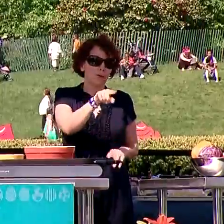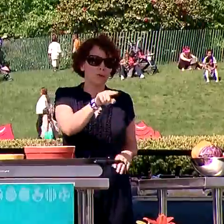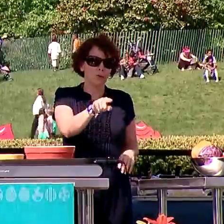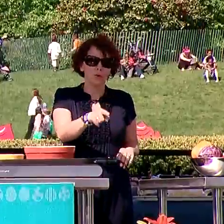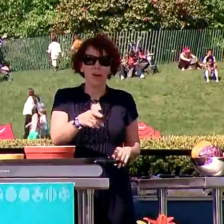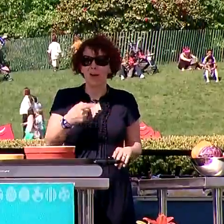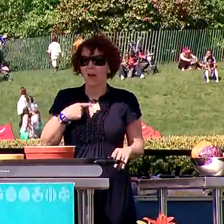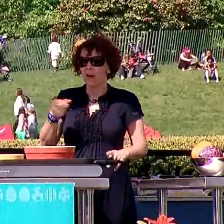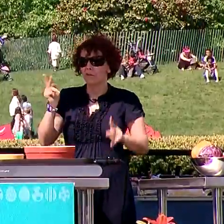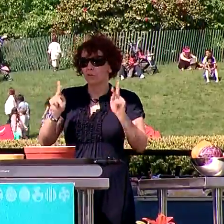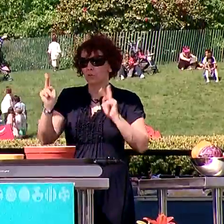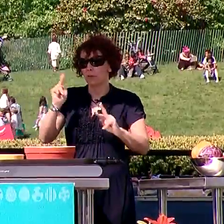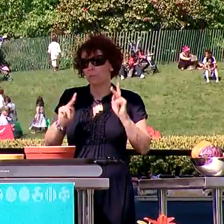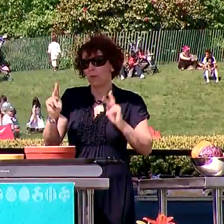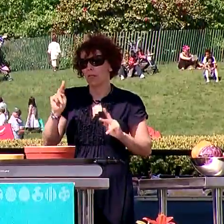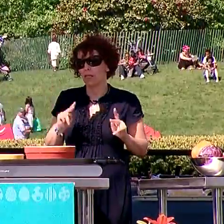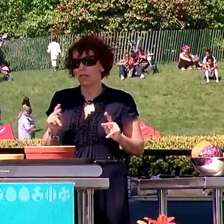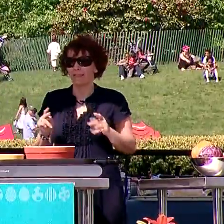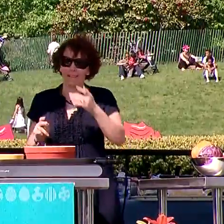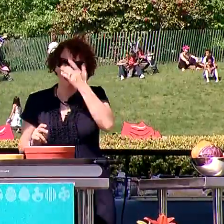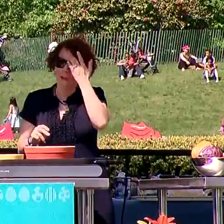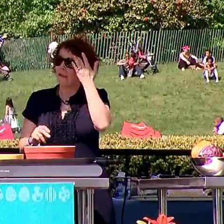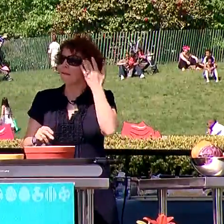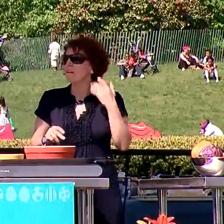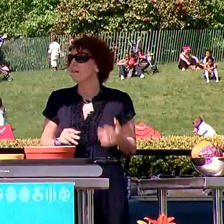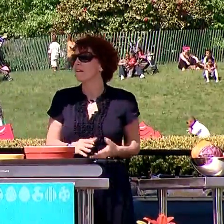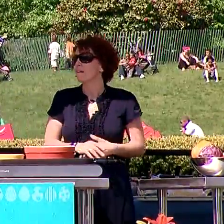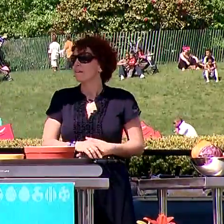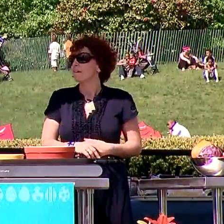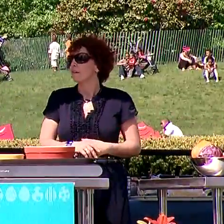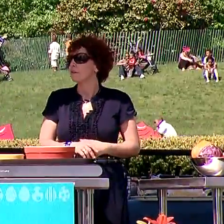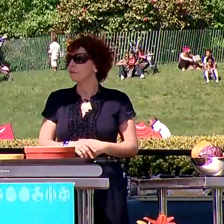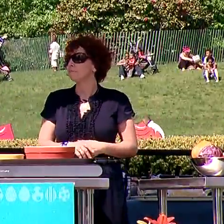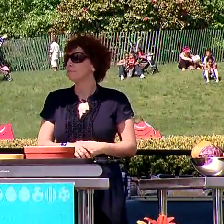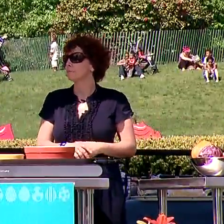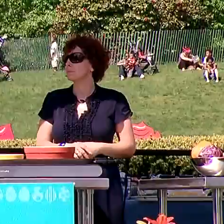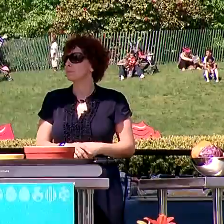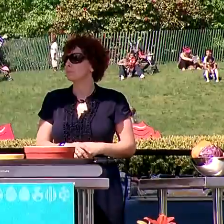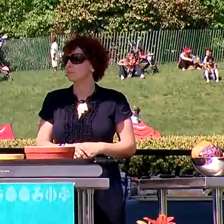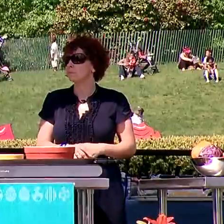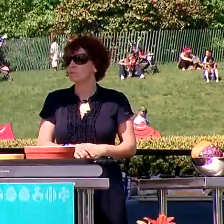I have two people that are going to come up.